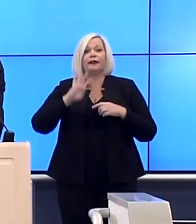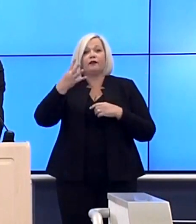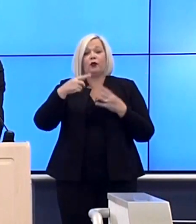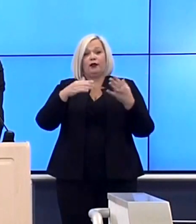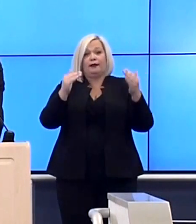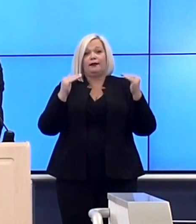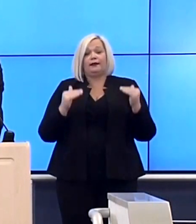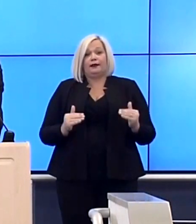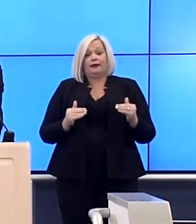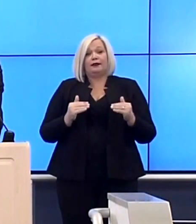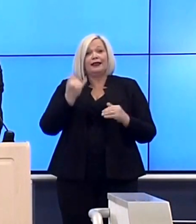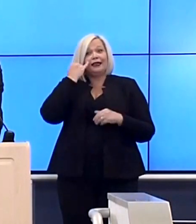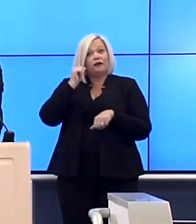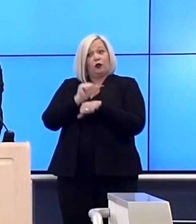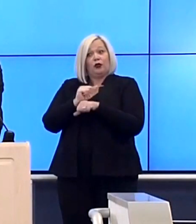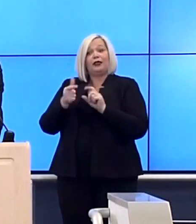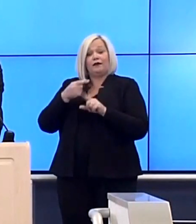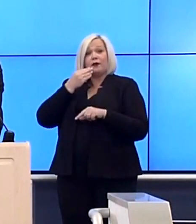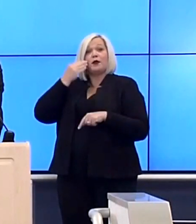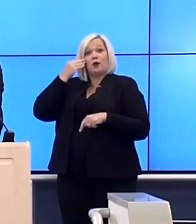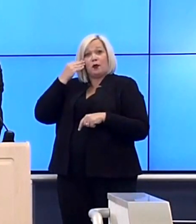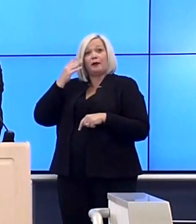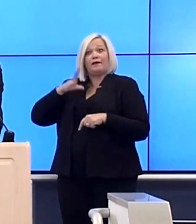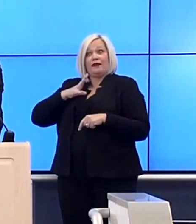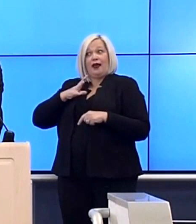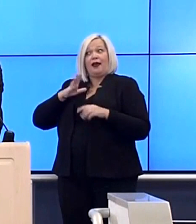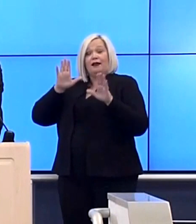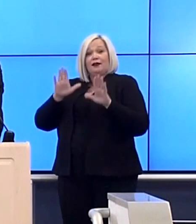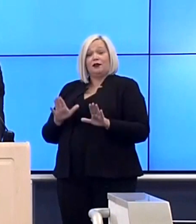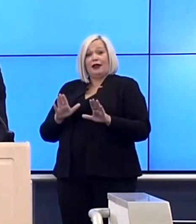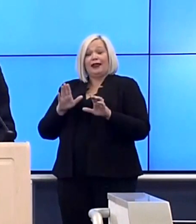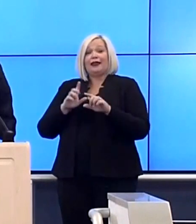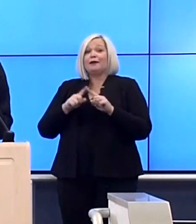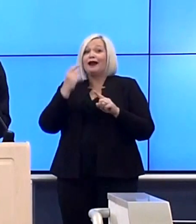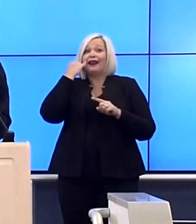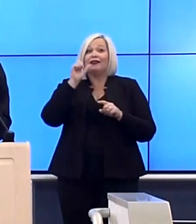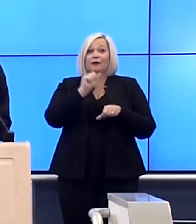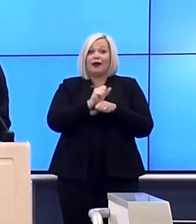AND GROUP EXERCISE CLASSES. FOURTH, THE ORDER LEAVES OPEN FOURTH, THE ORDER LEAVES OPEN WORK WHEN WORKING FROM HOME IS WORK WHEN WORKING FROM HOME IS NOT POSSIBLE.